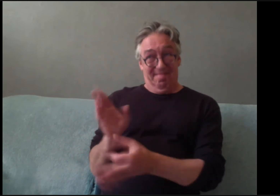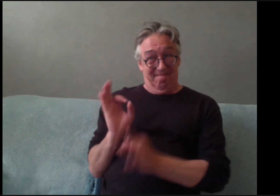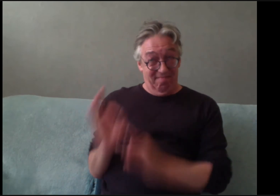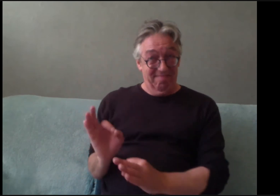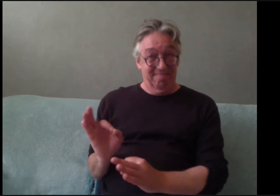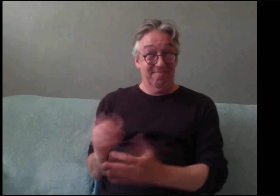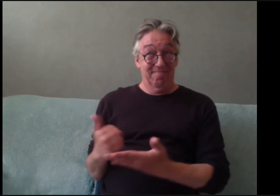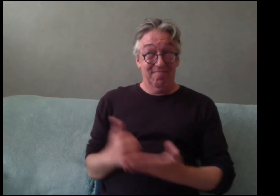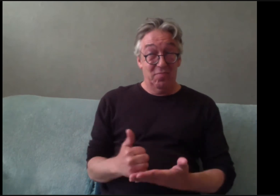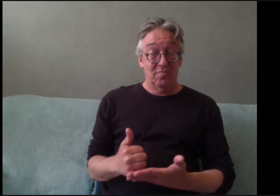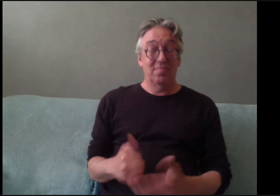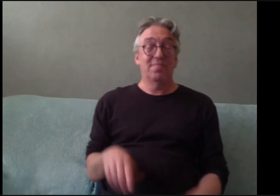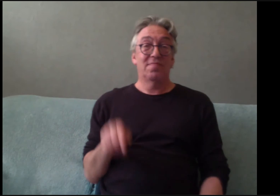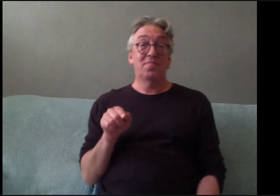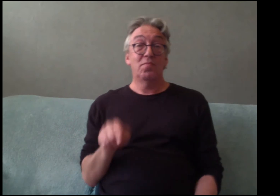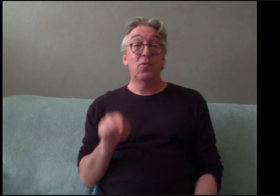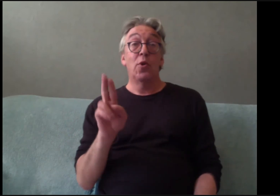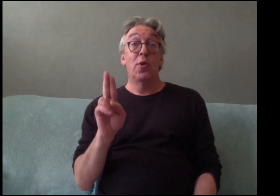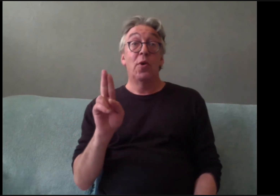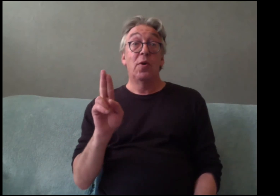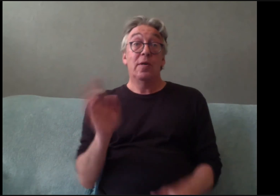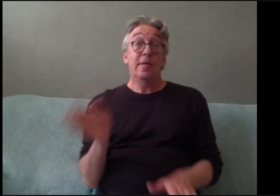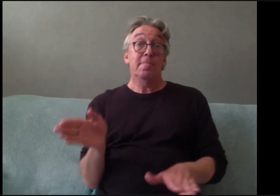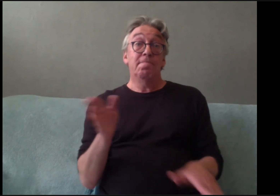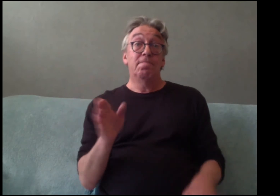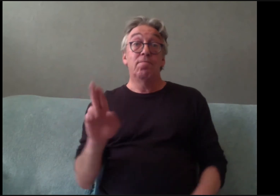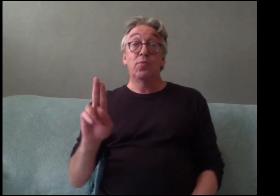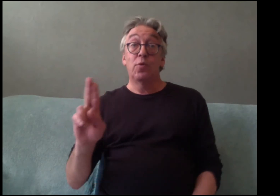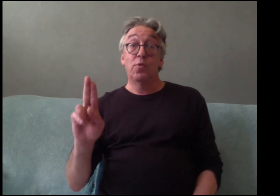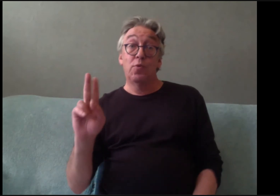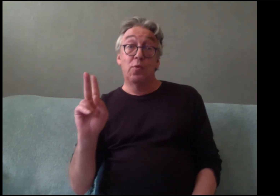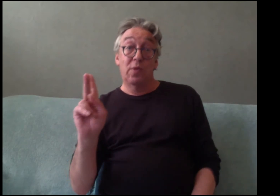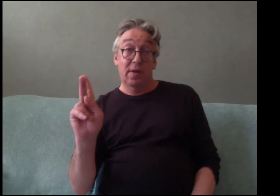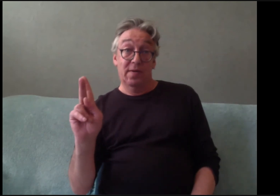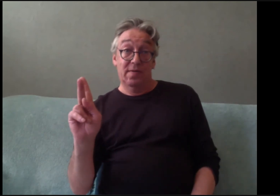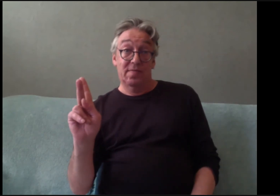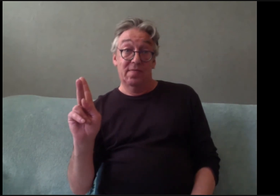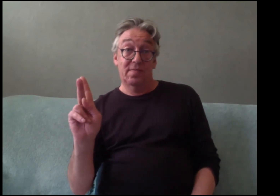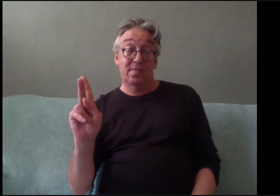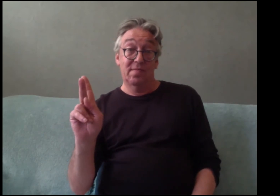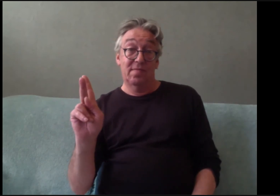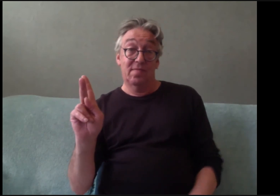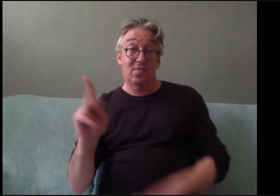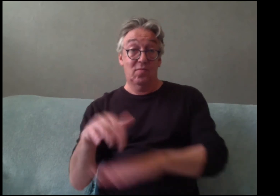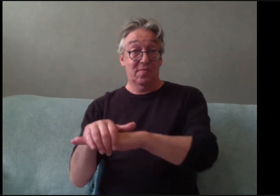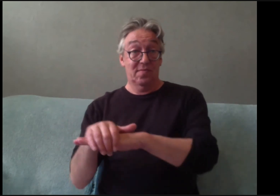autistic people were subjected to an assessment,